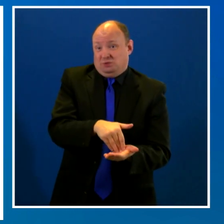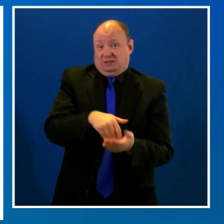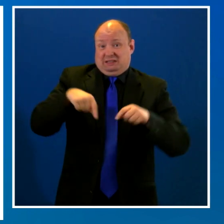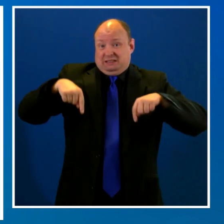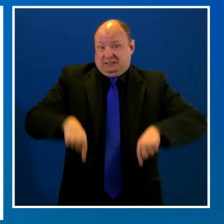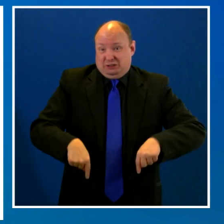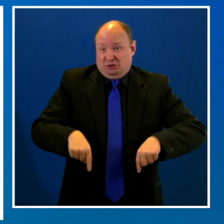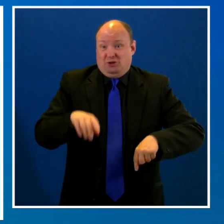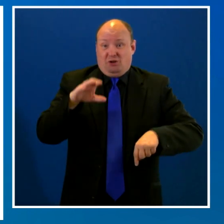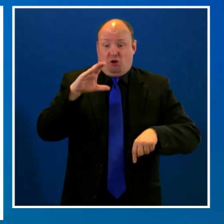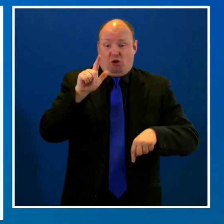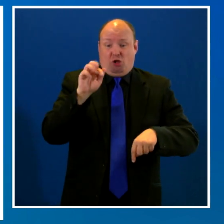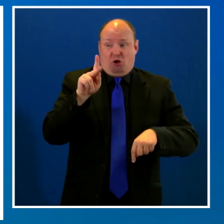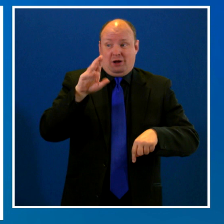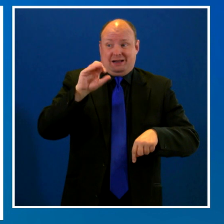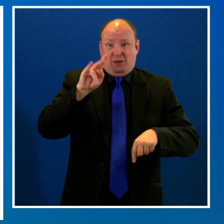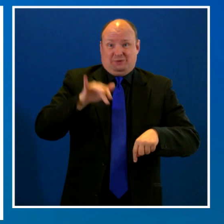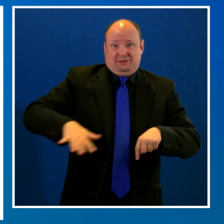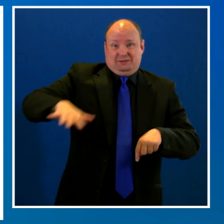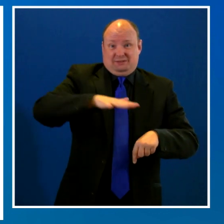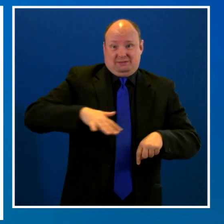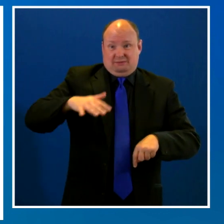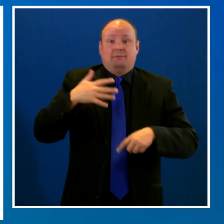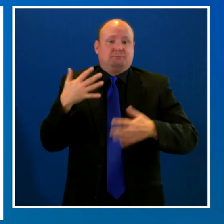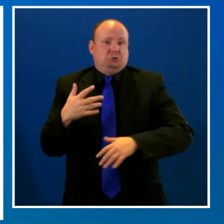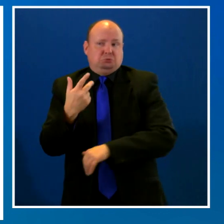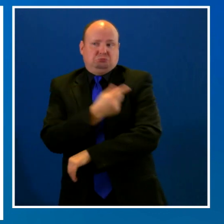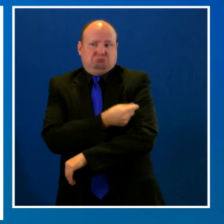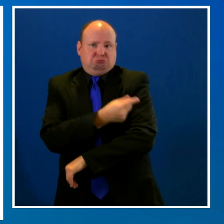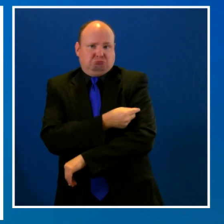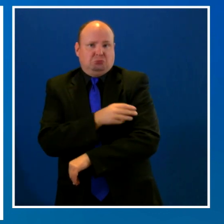Despite the continuing emergence of variants, we know that